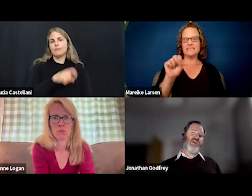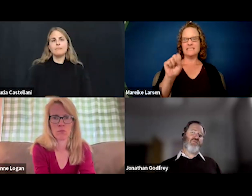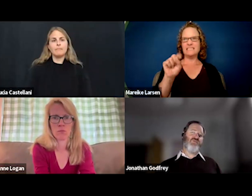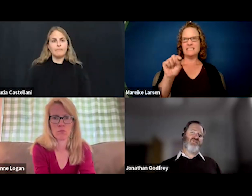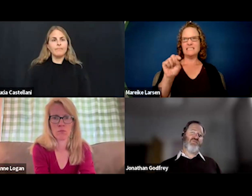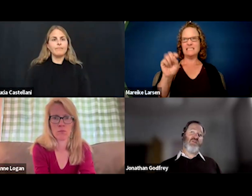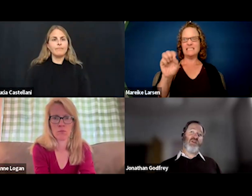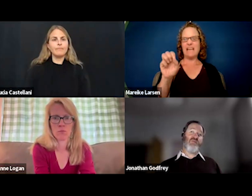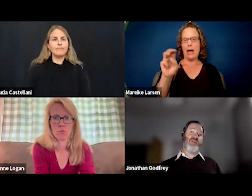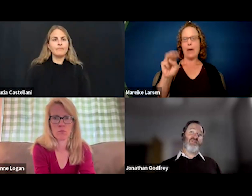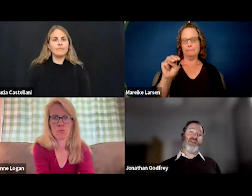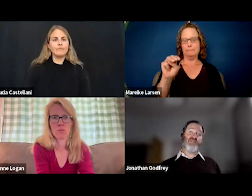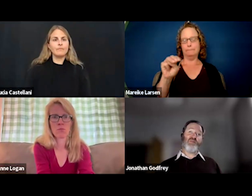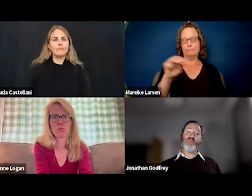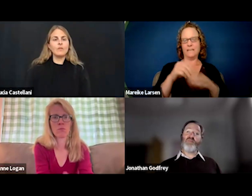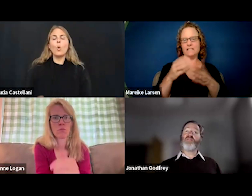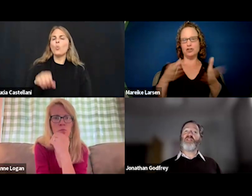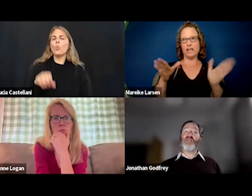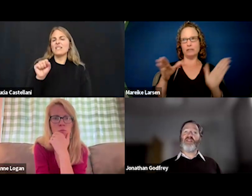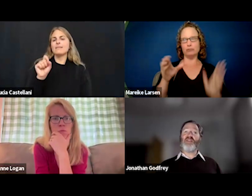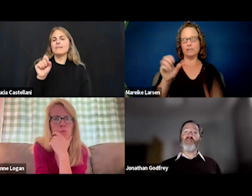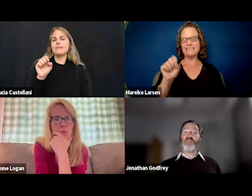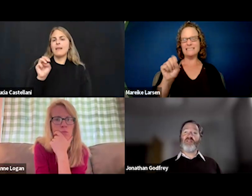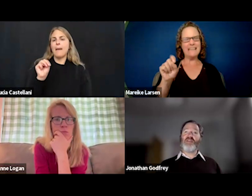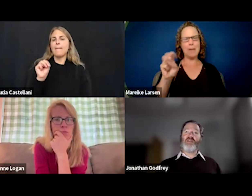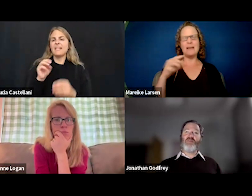It should be quite obvious that as a blind person, I don't--